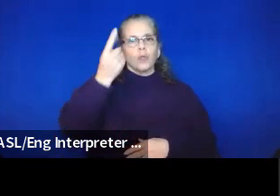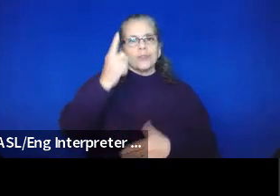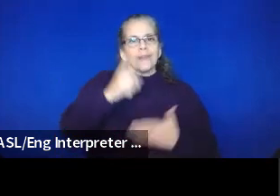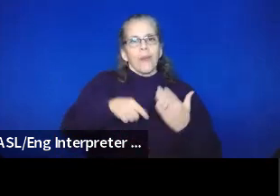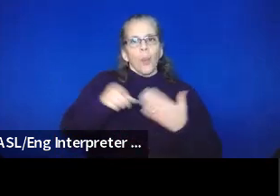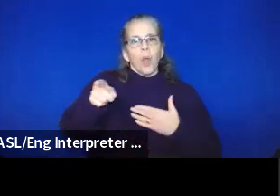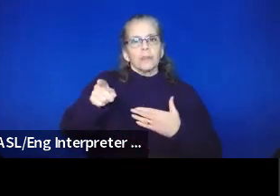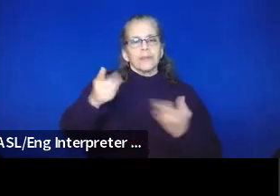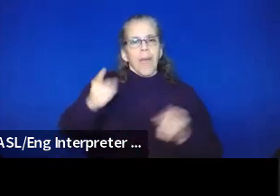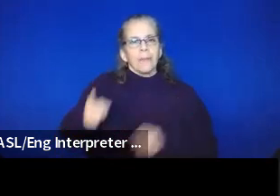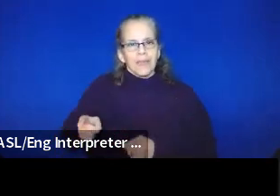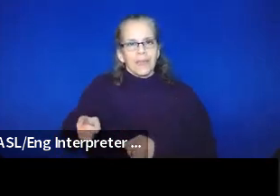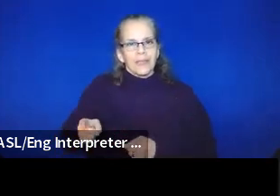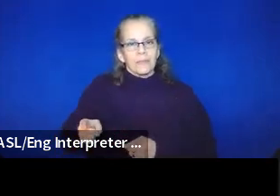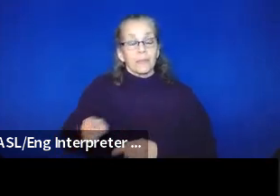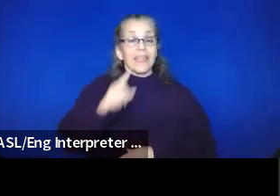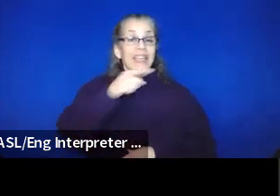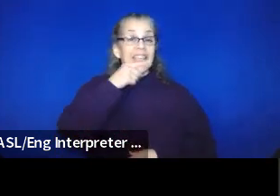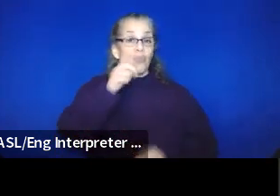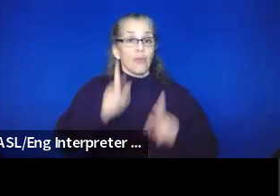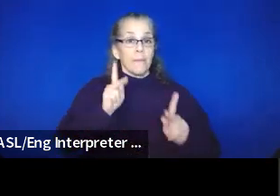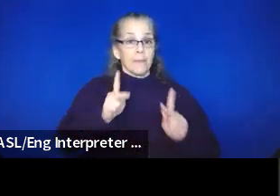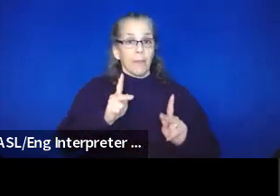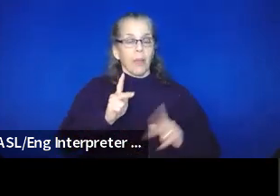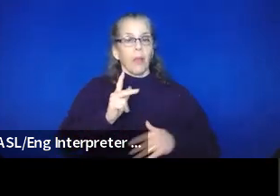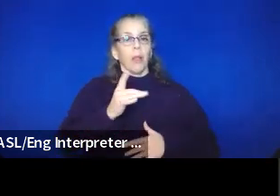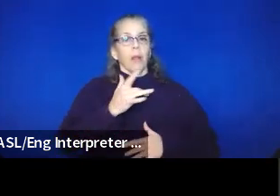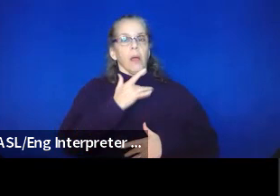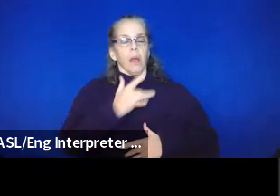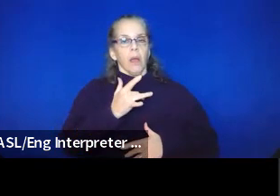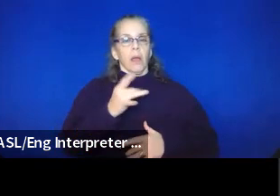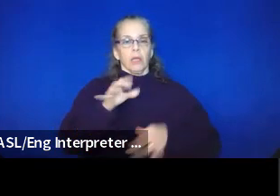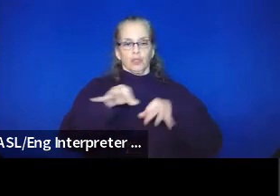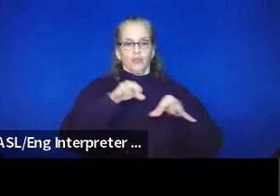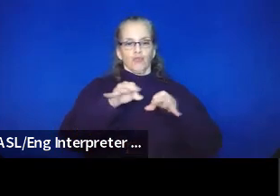people are describing hearing communication breakdowns and has less to do how well you